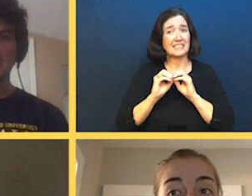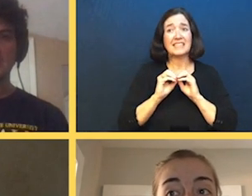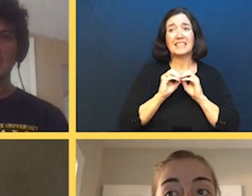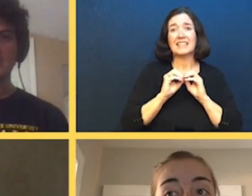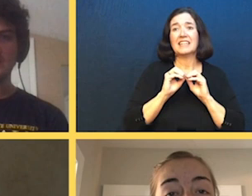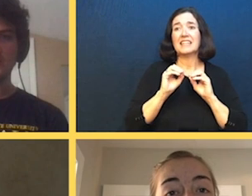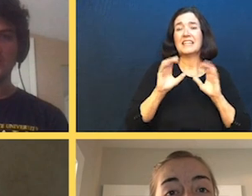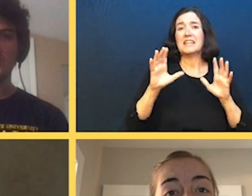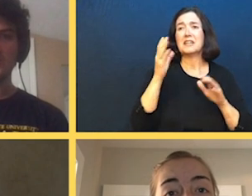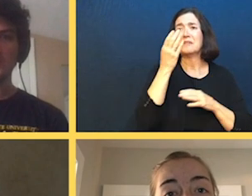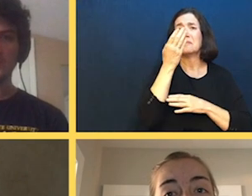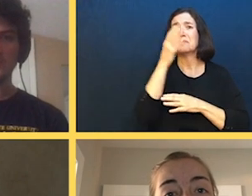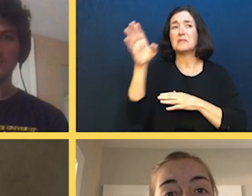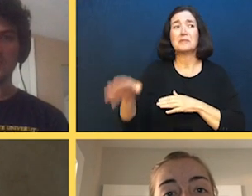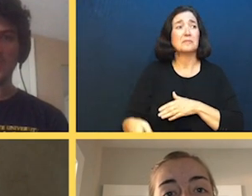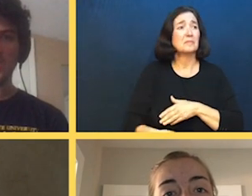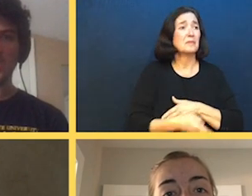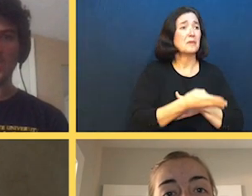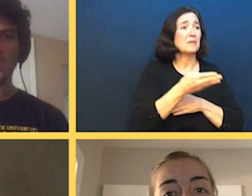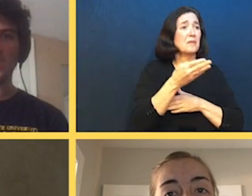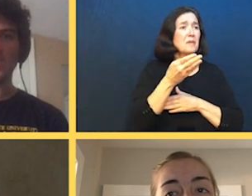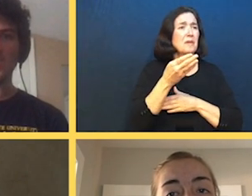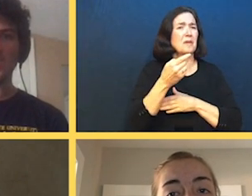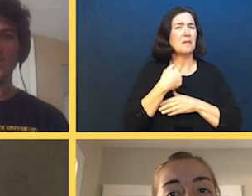Clear blue morning.